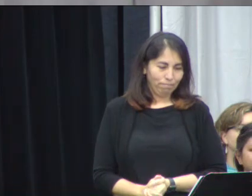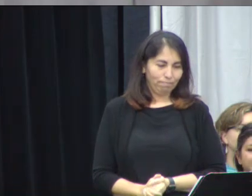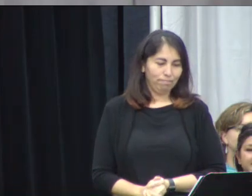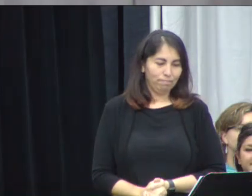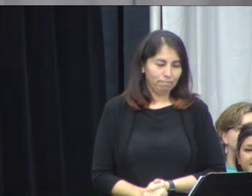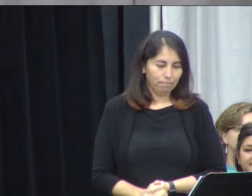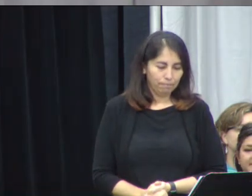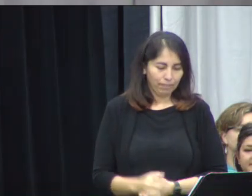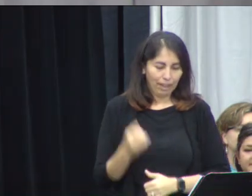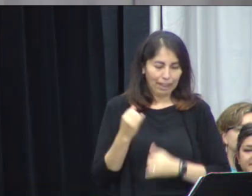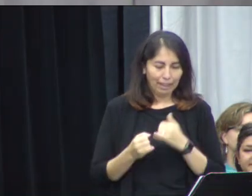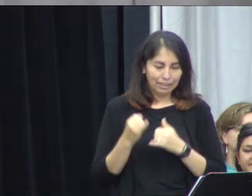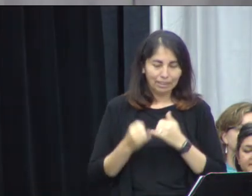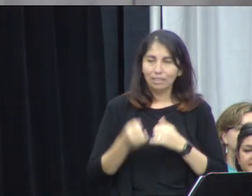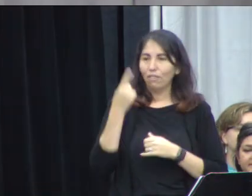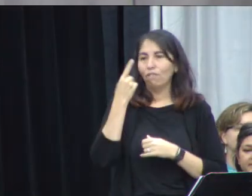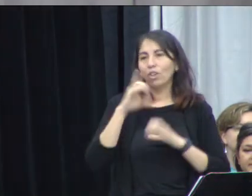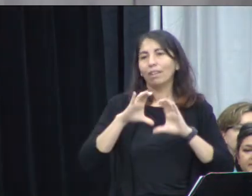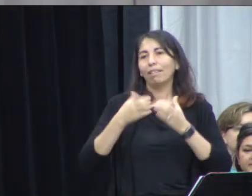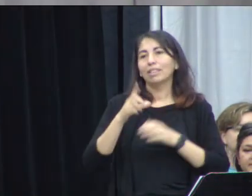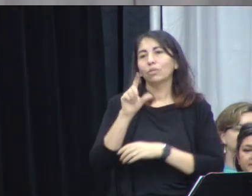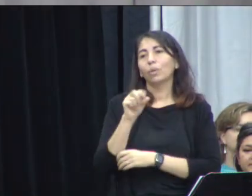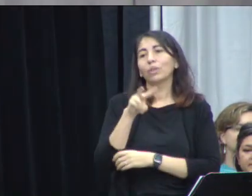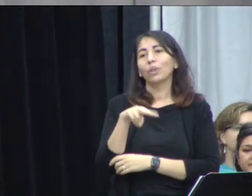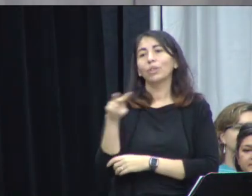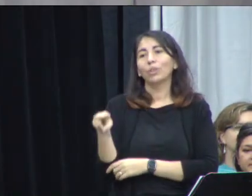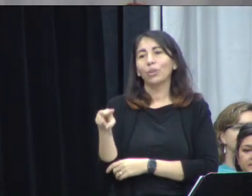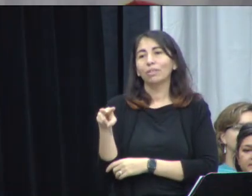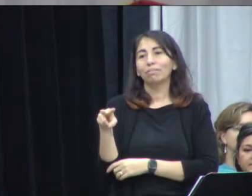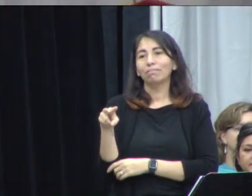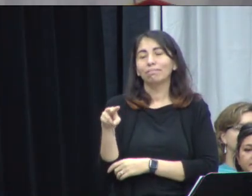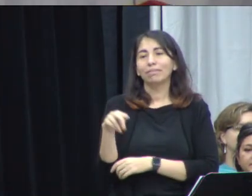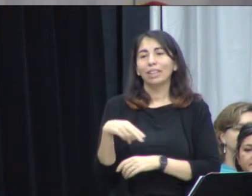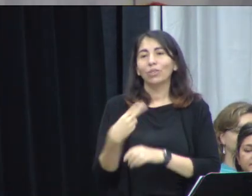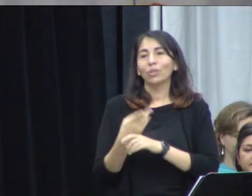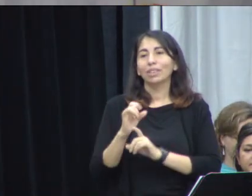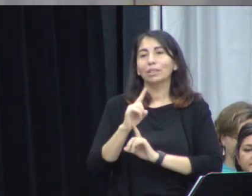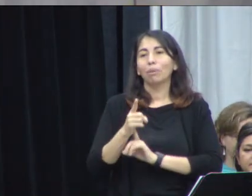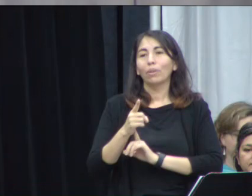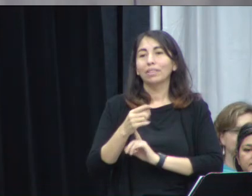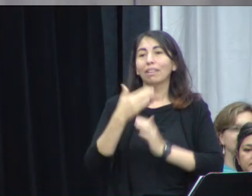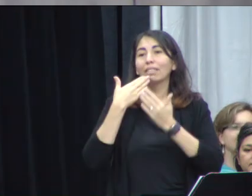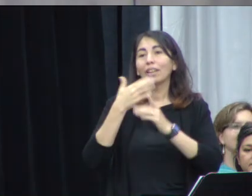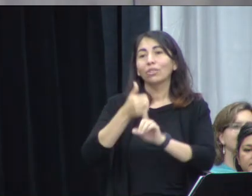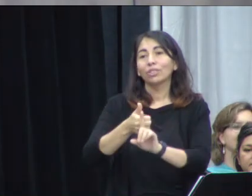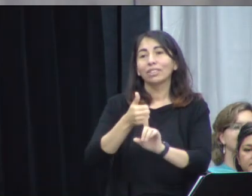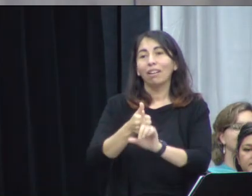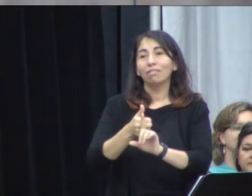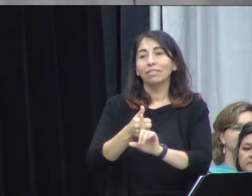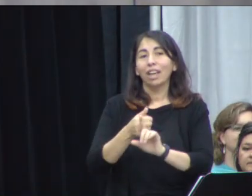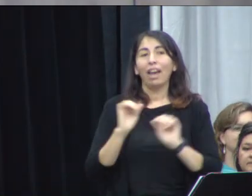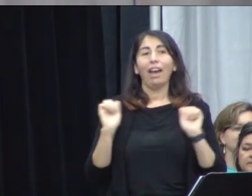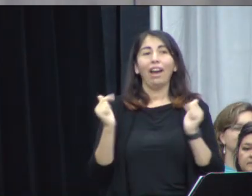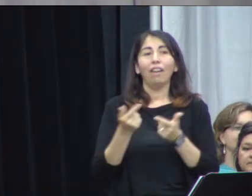Lastly, to the Class of 2022, take a moment to thank yourselves. We all made sacrifices to be here today